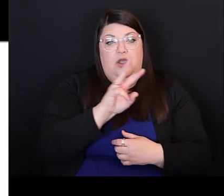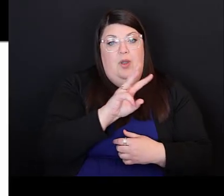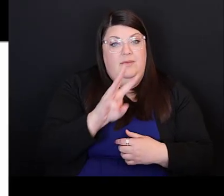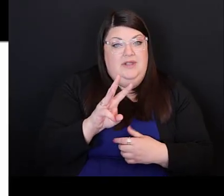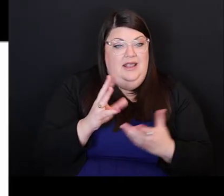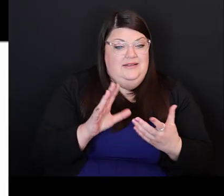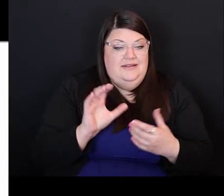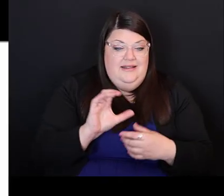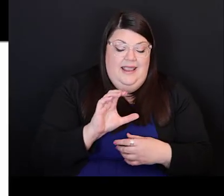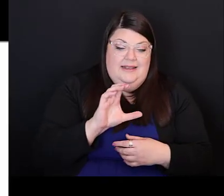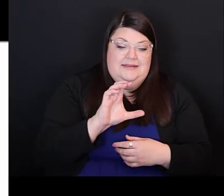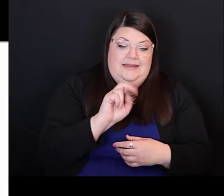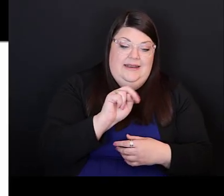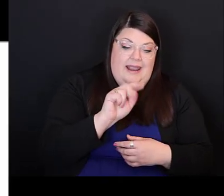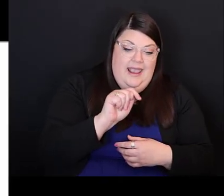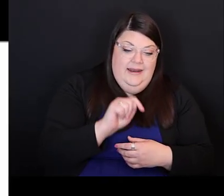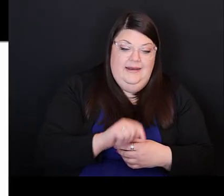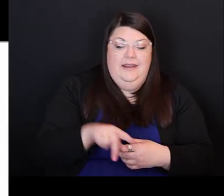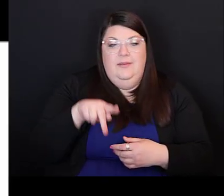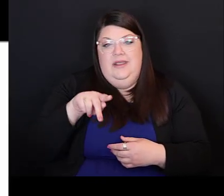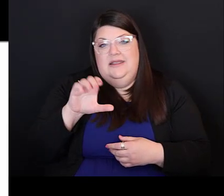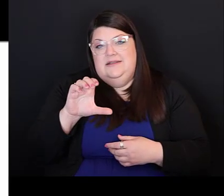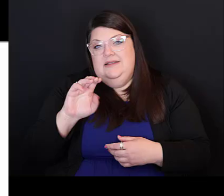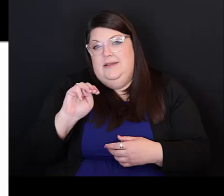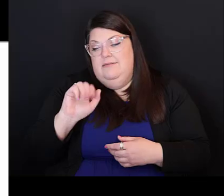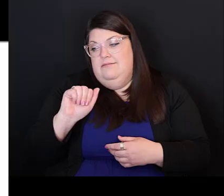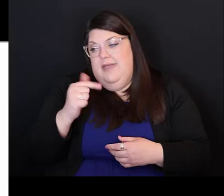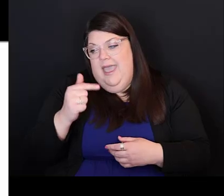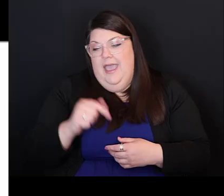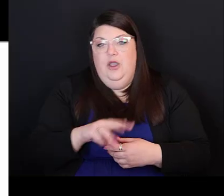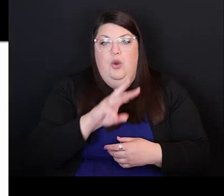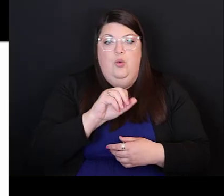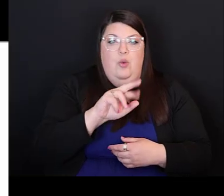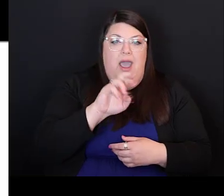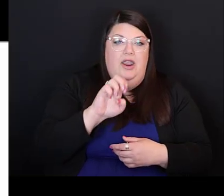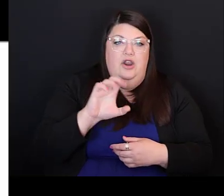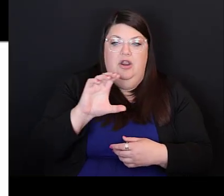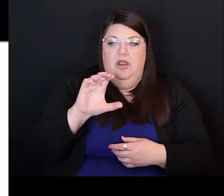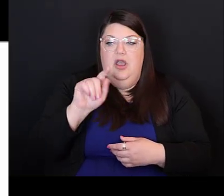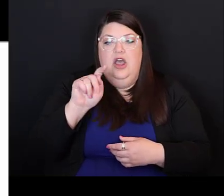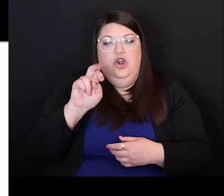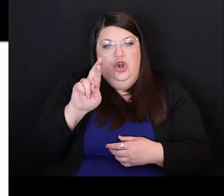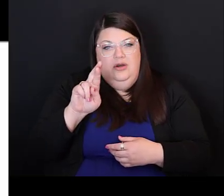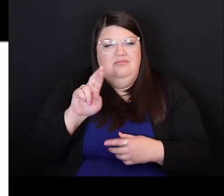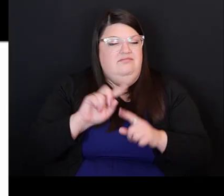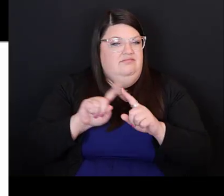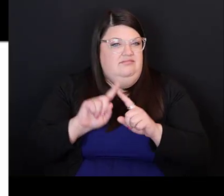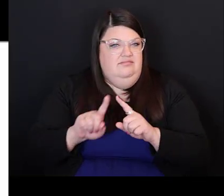Those sites include CNET PC Mag Wire Cutter and they have current information.